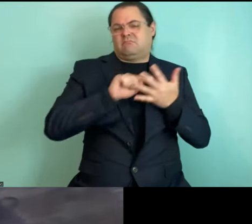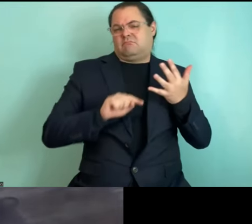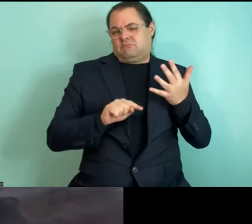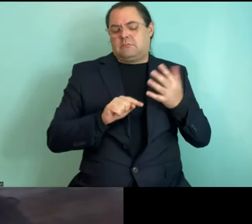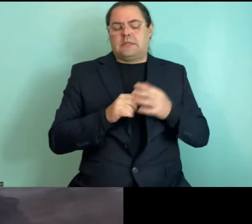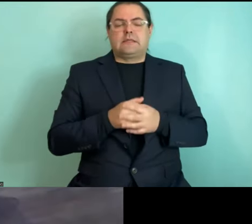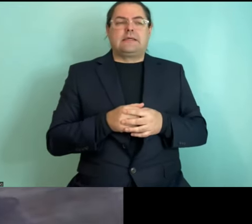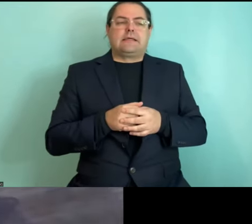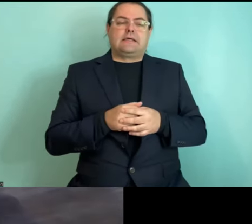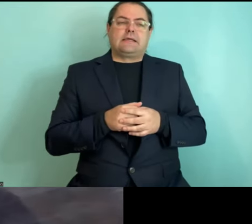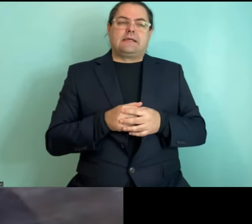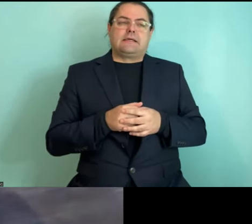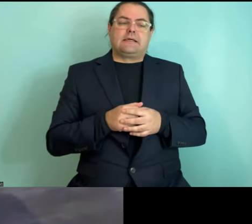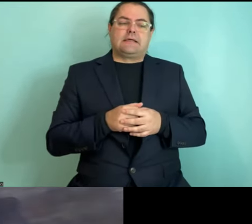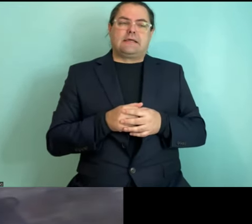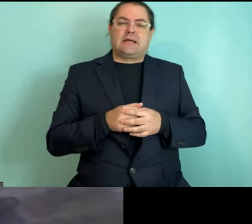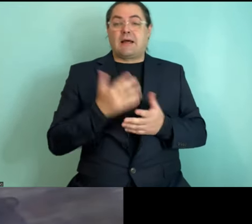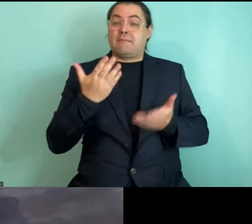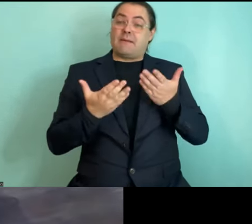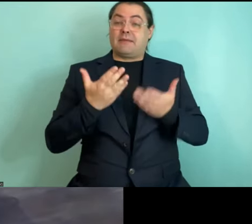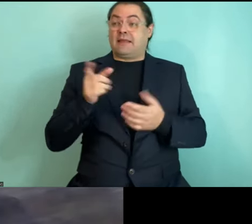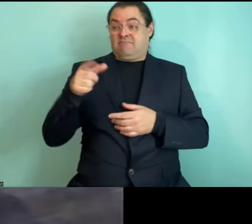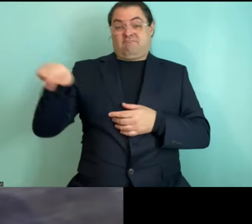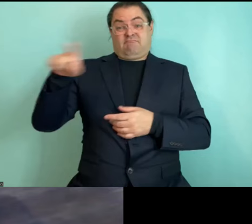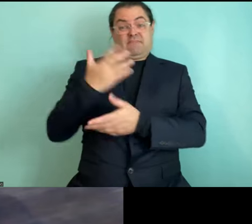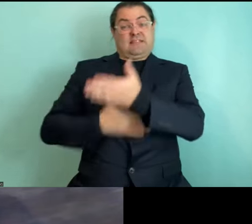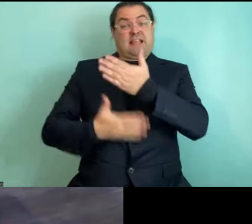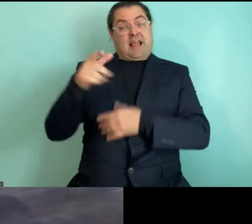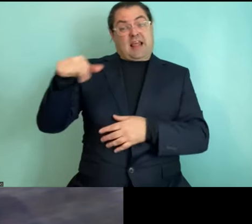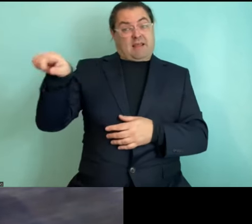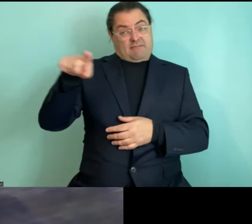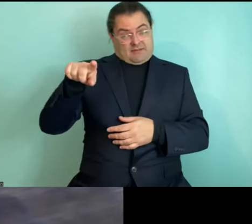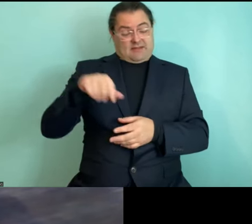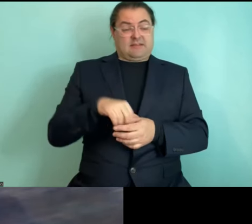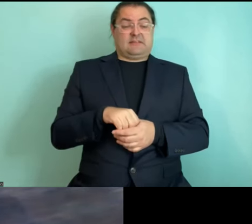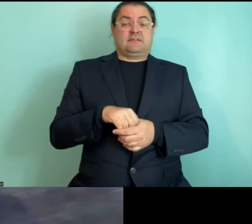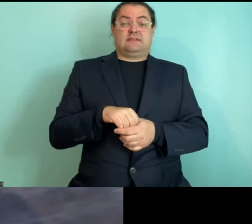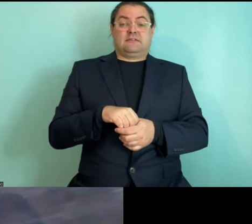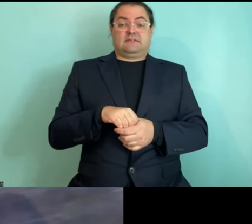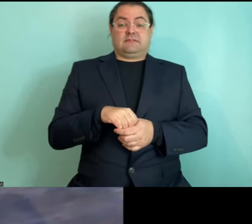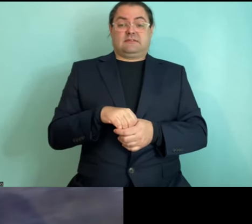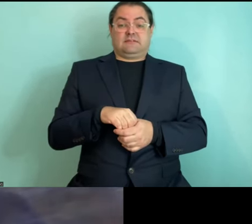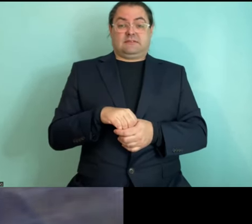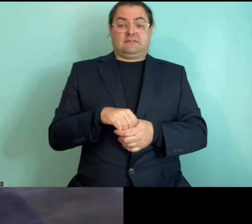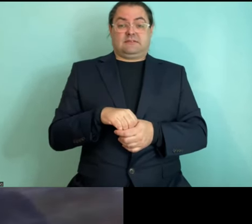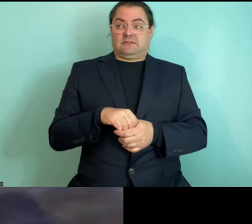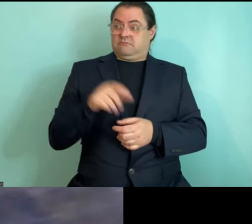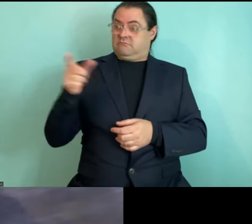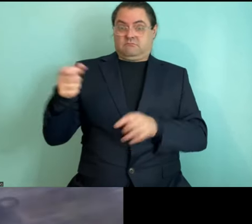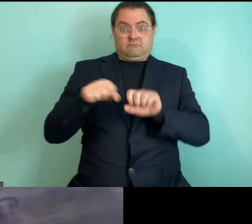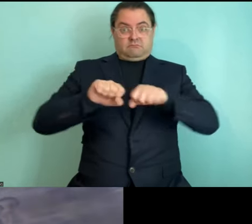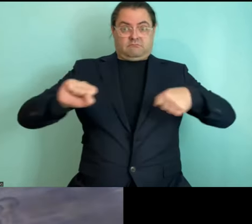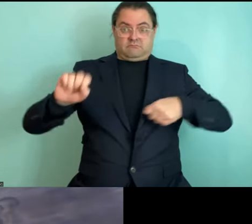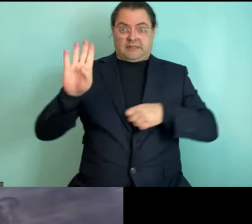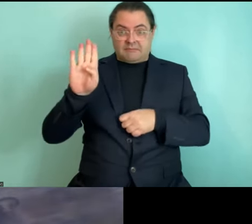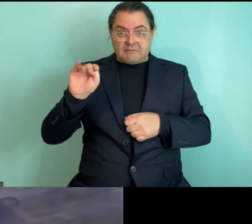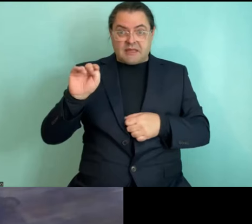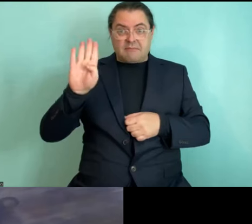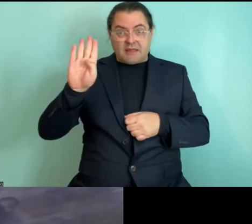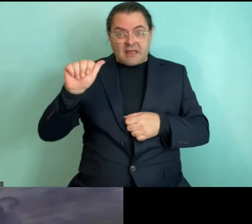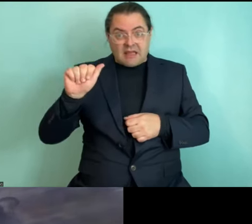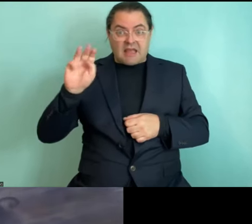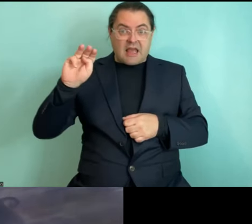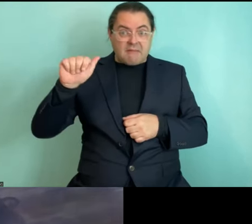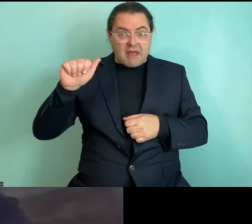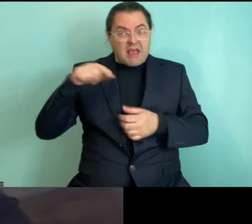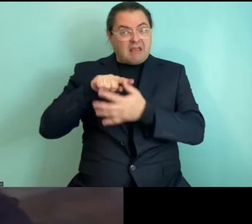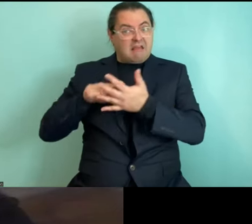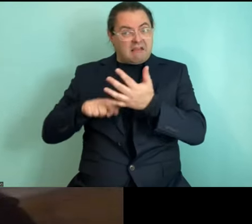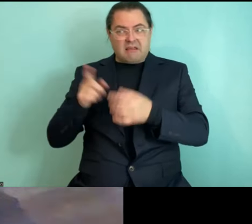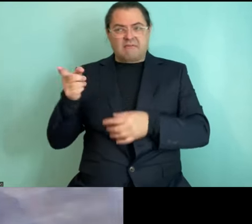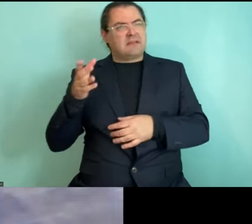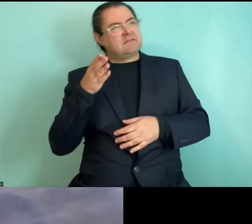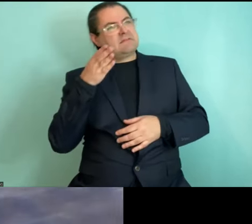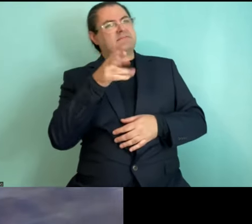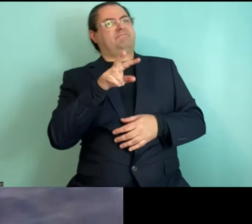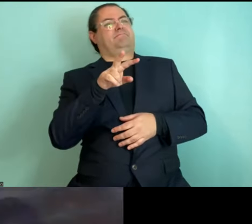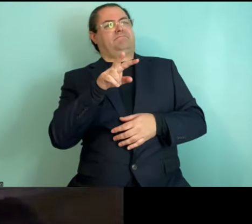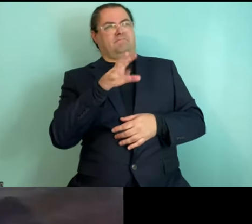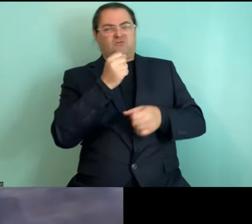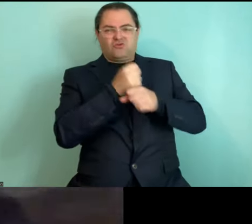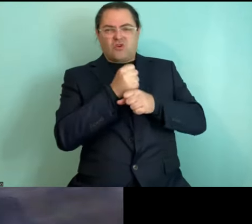is the recap what a person or situation with the gap in front of it if it wasn't to finish